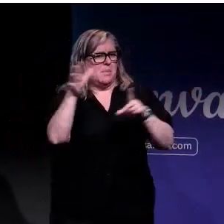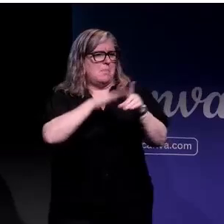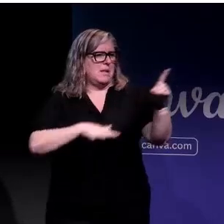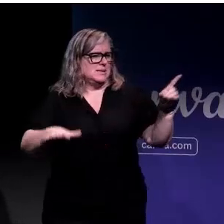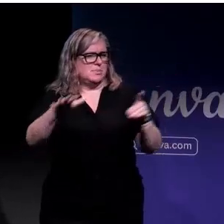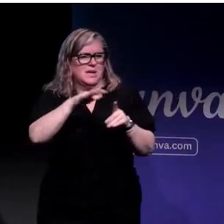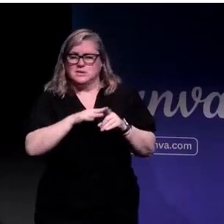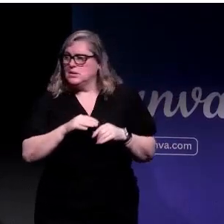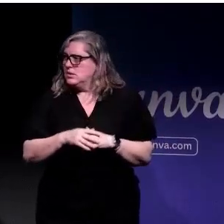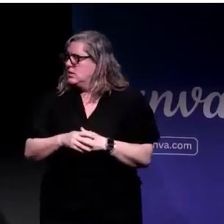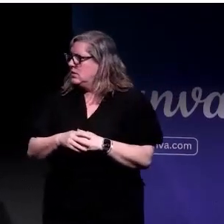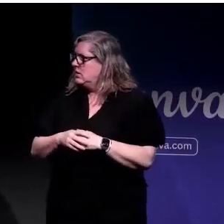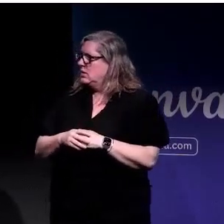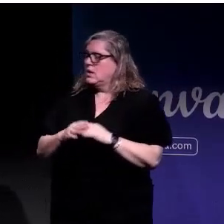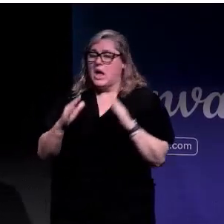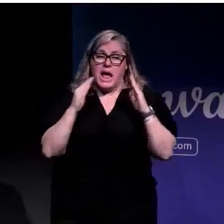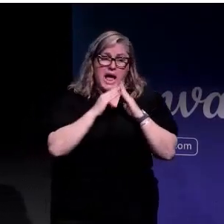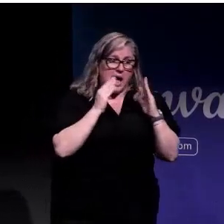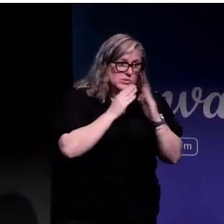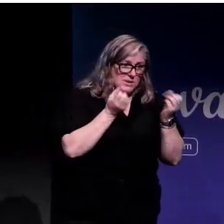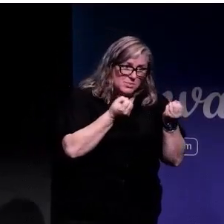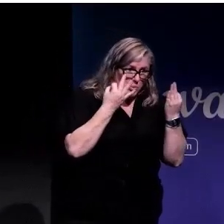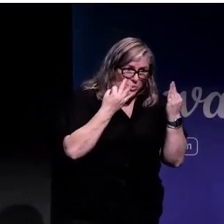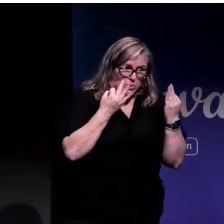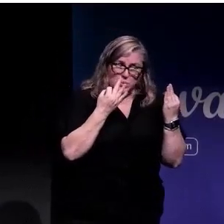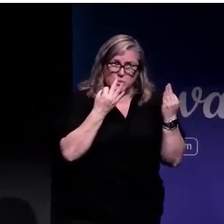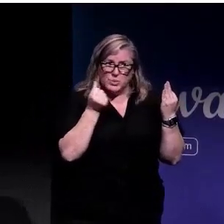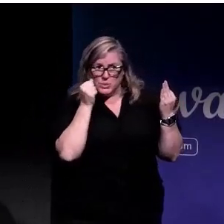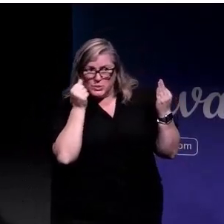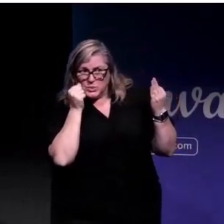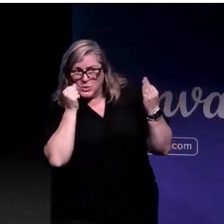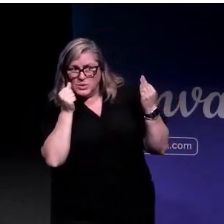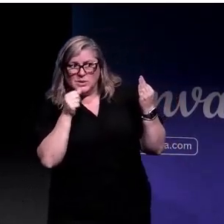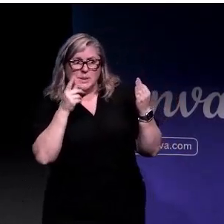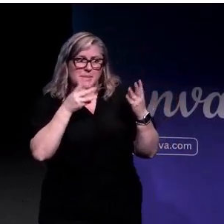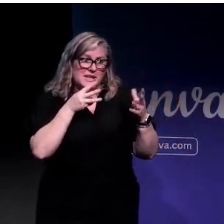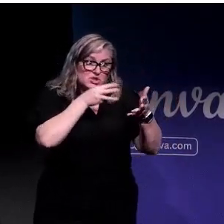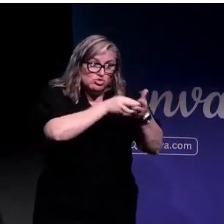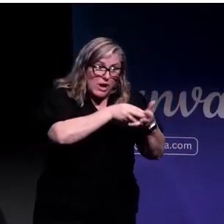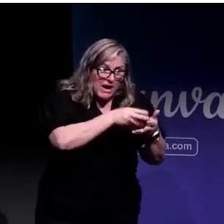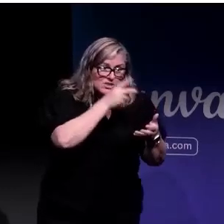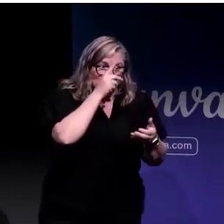And of course, housing uncertainty impacts on charging devices, um, things like geolocation.